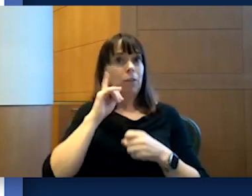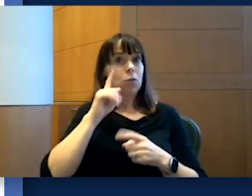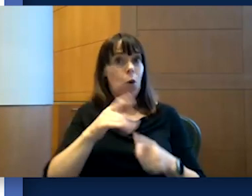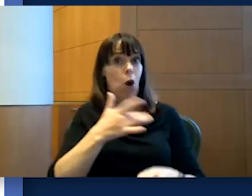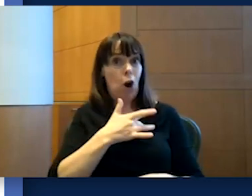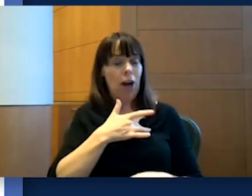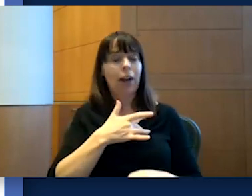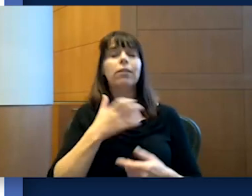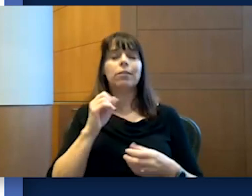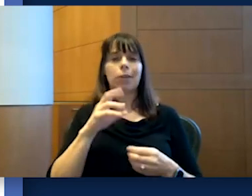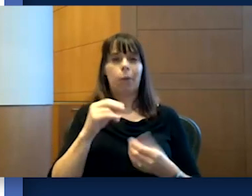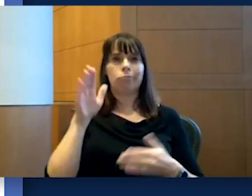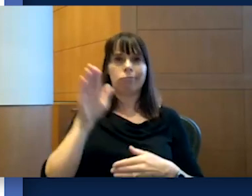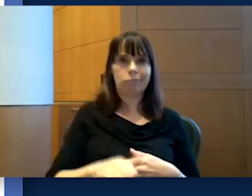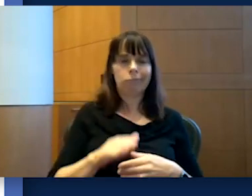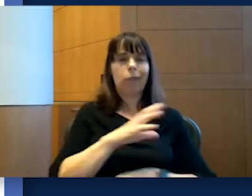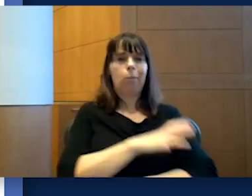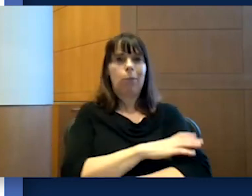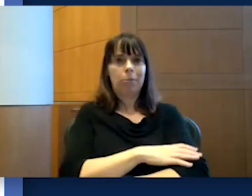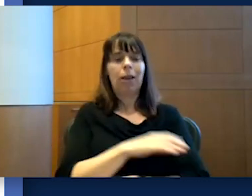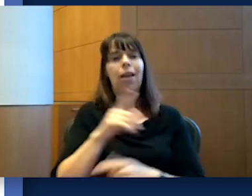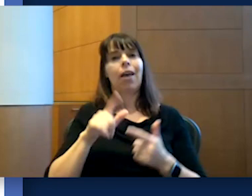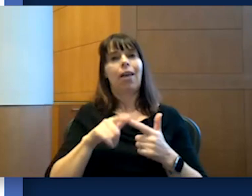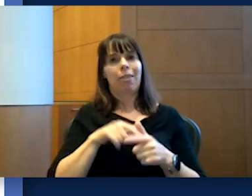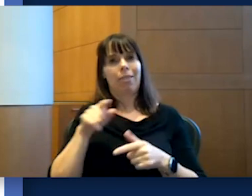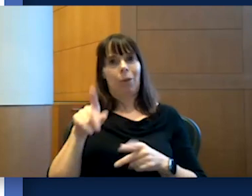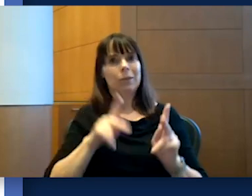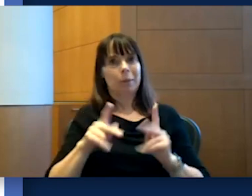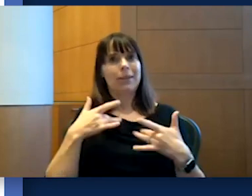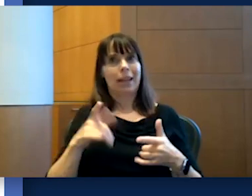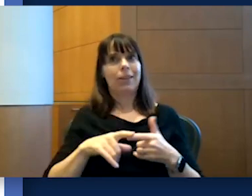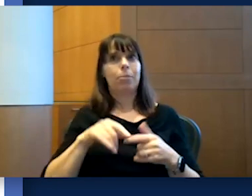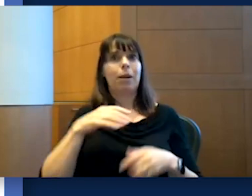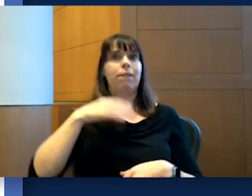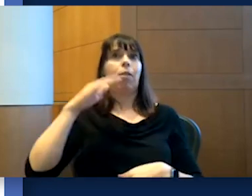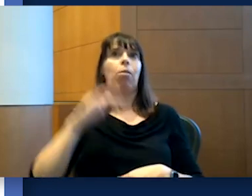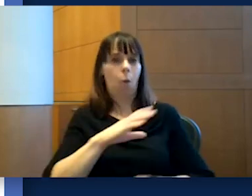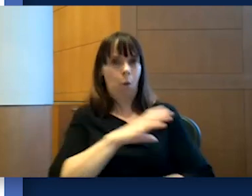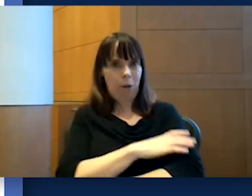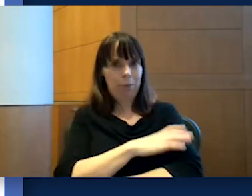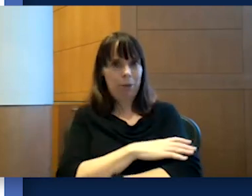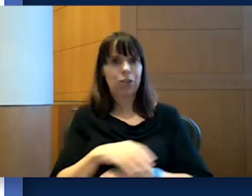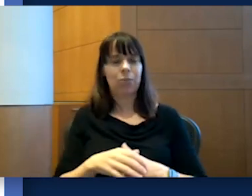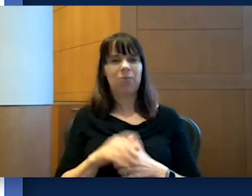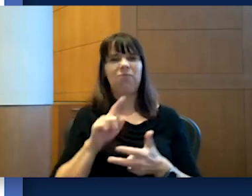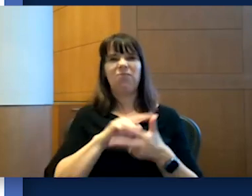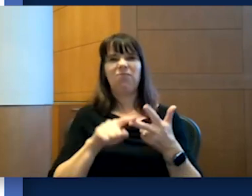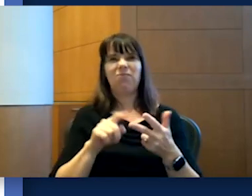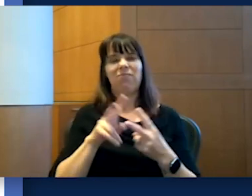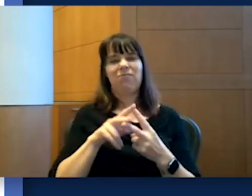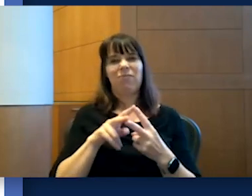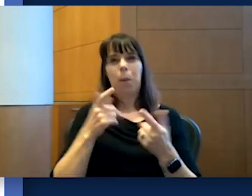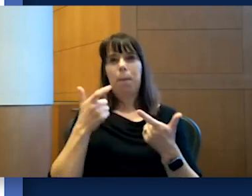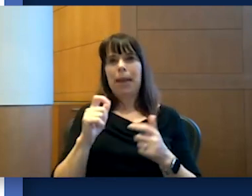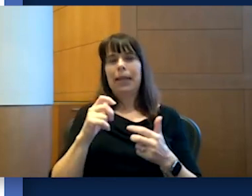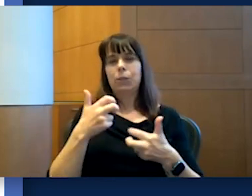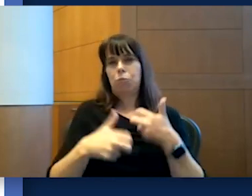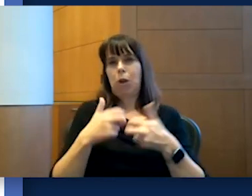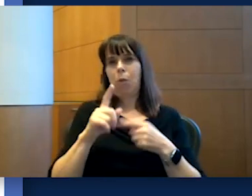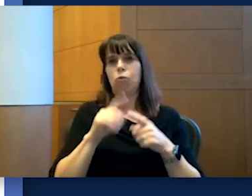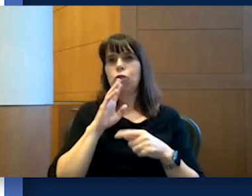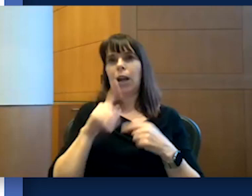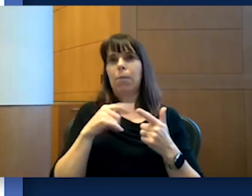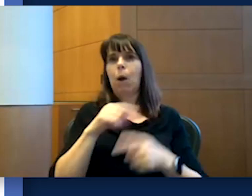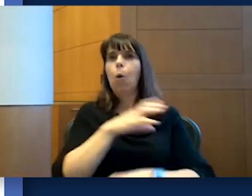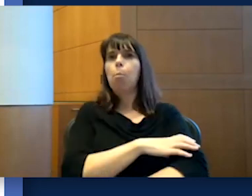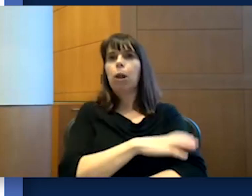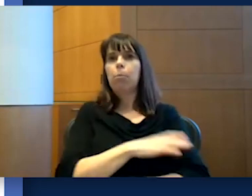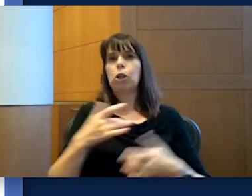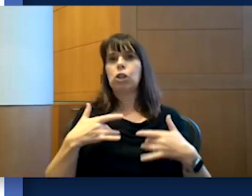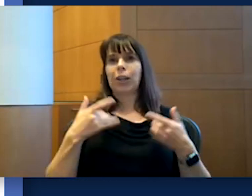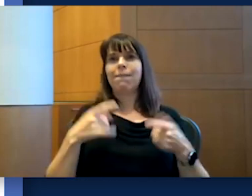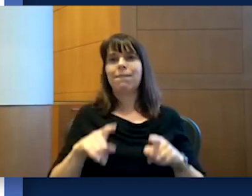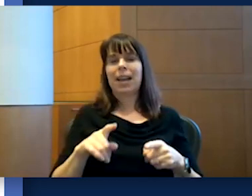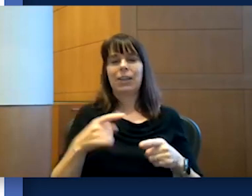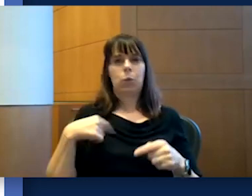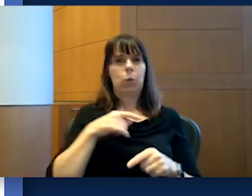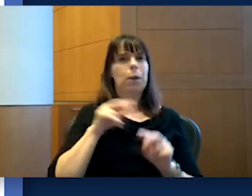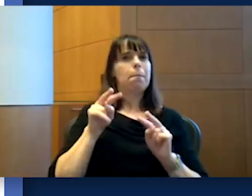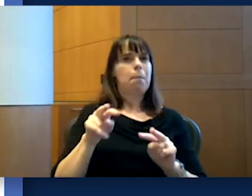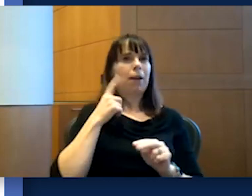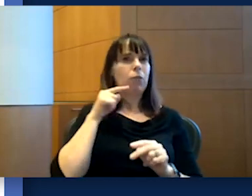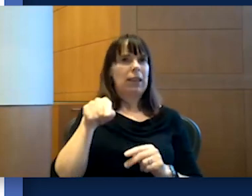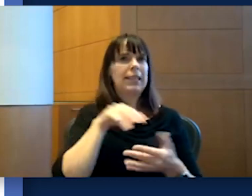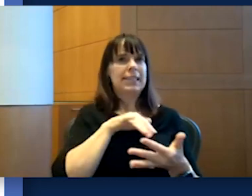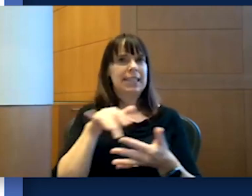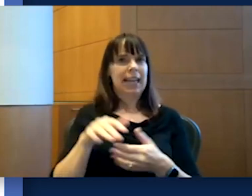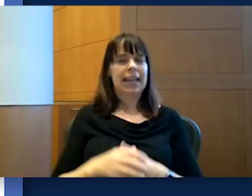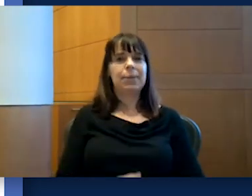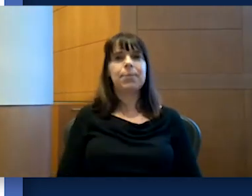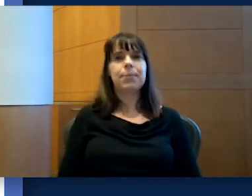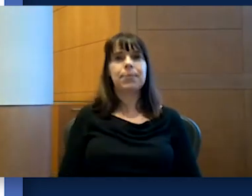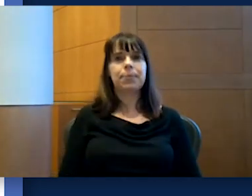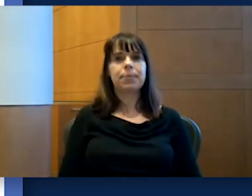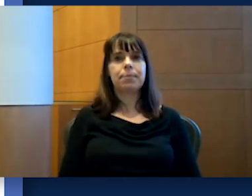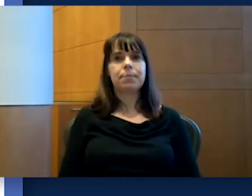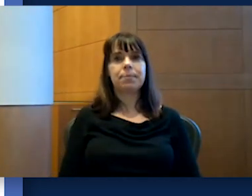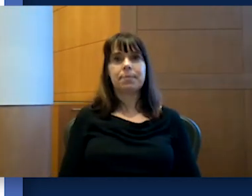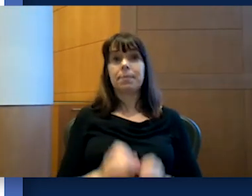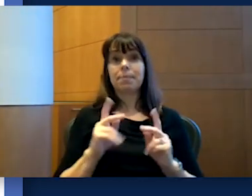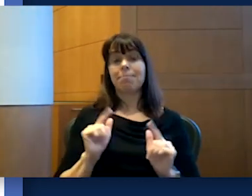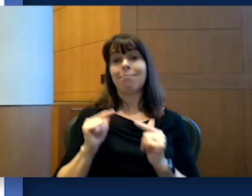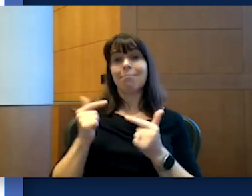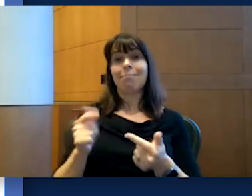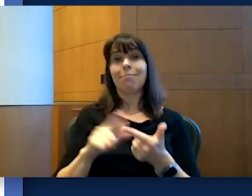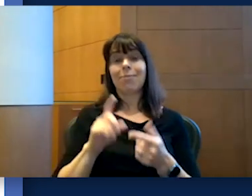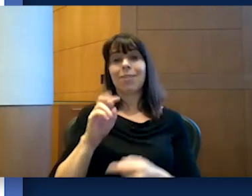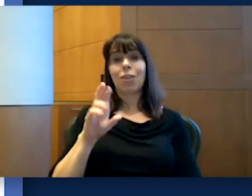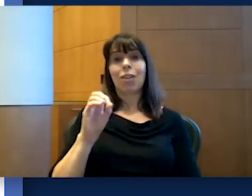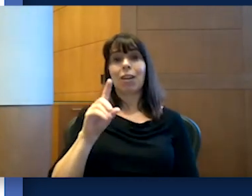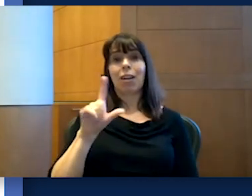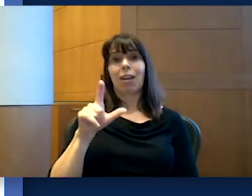Those are probably our two biggest things when talking about blood pressure events we're monitoring in the study. That's it. I'll pass it on to Dr. Carlozzi.